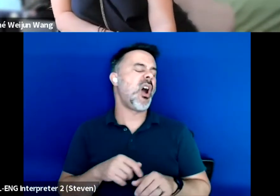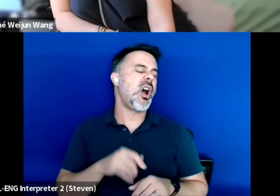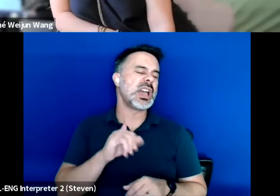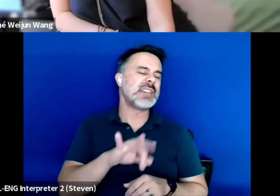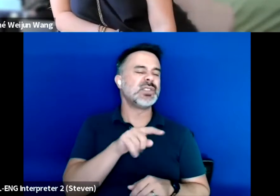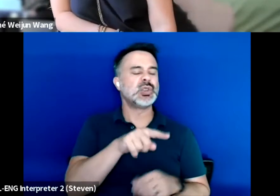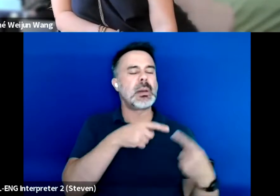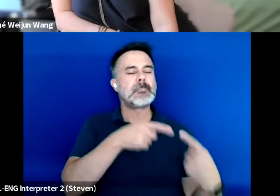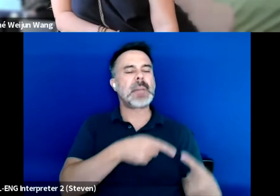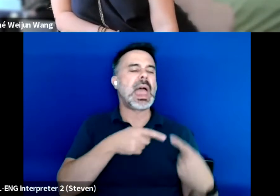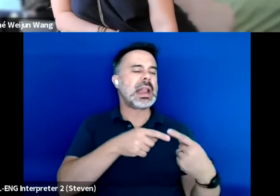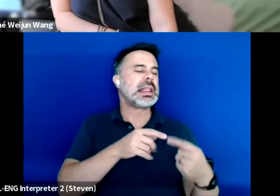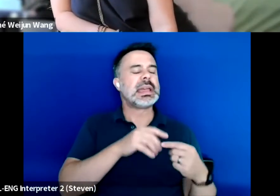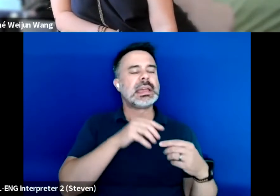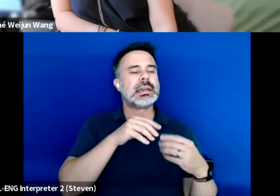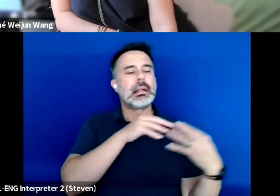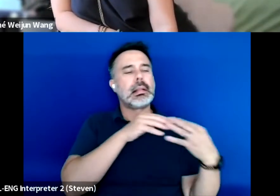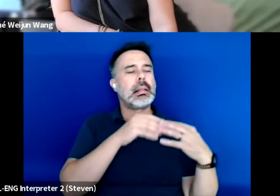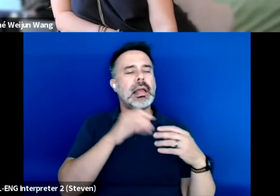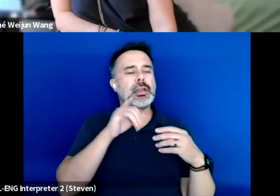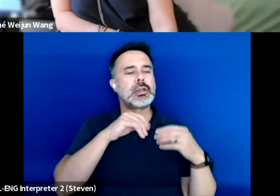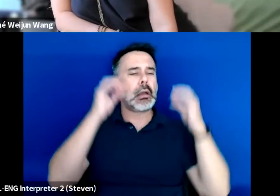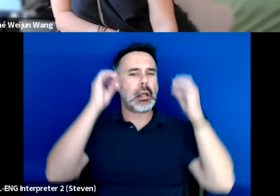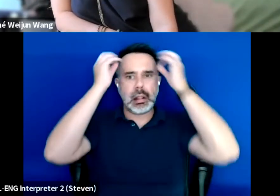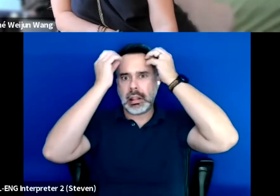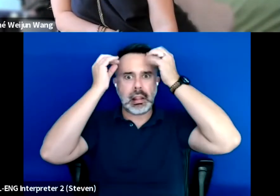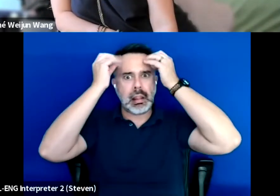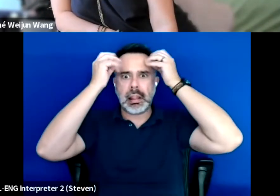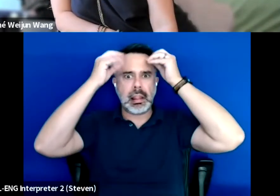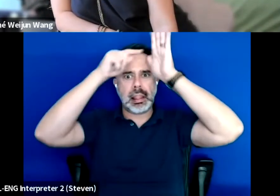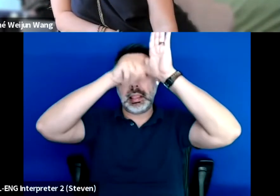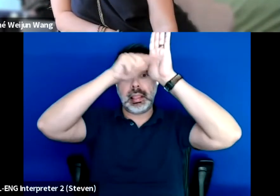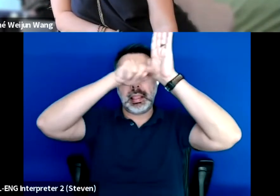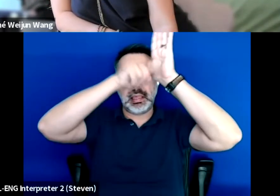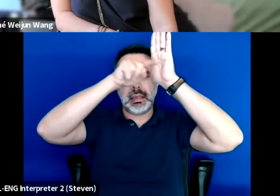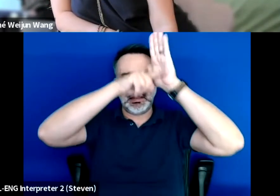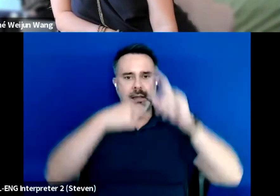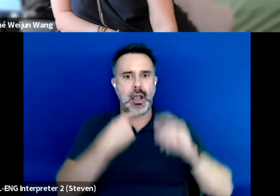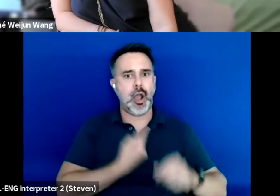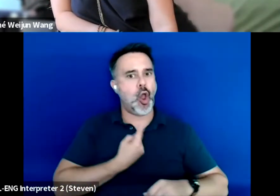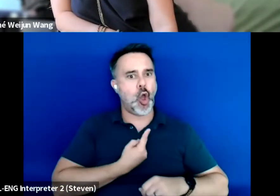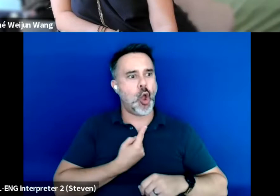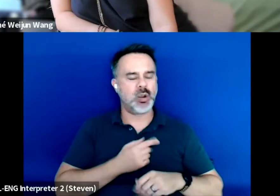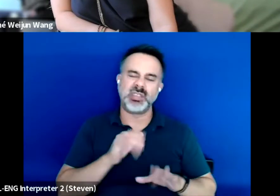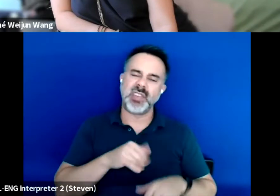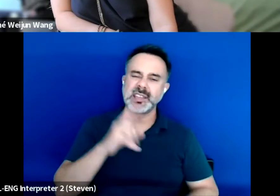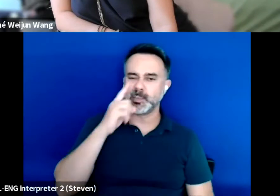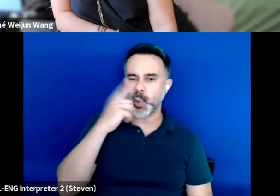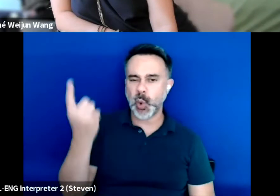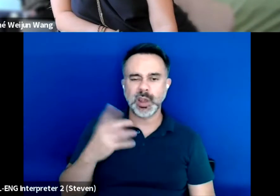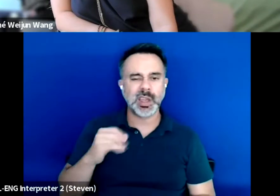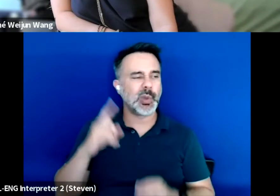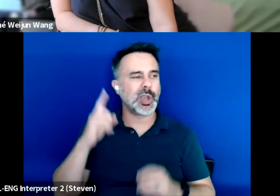as a TV writer, very character driven , even though you're not characters.